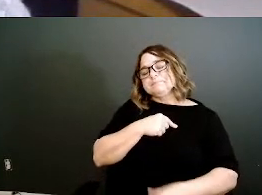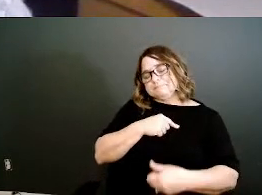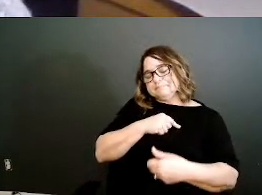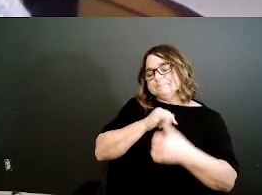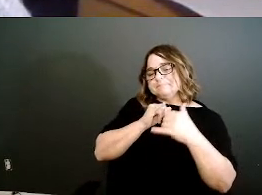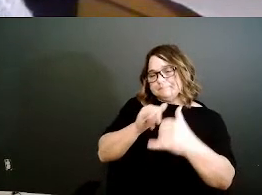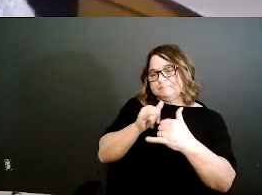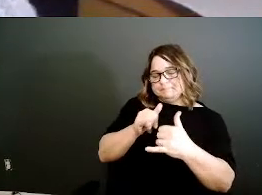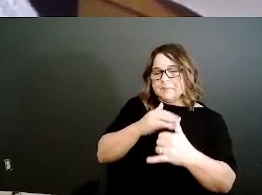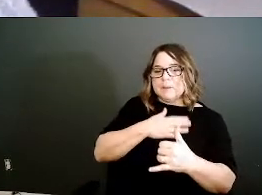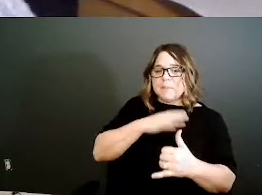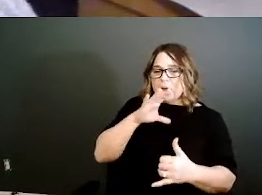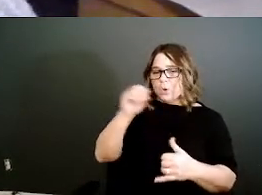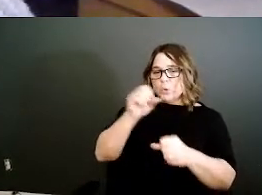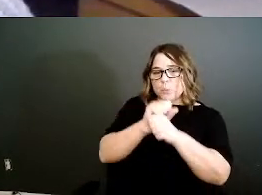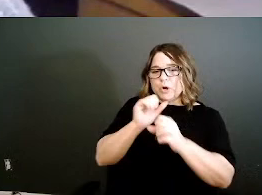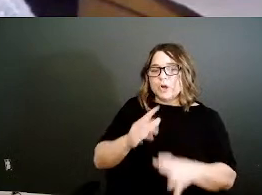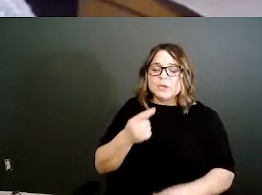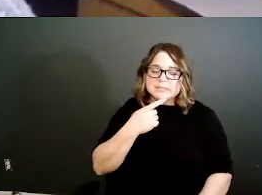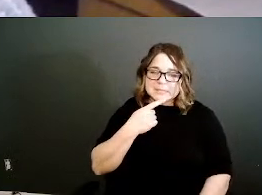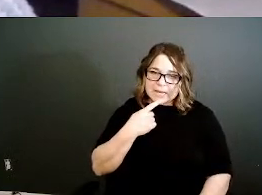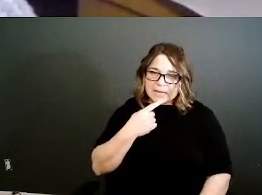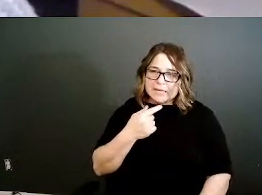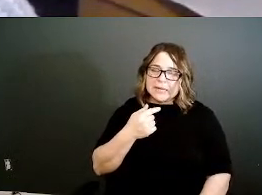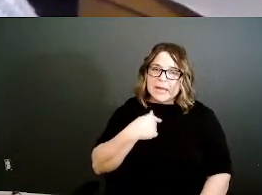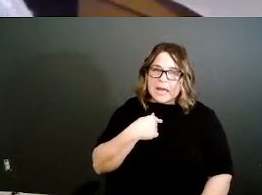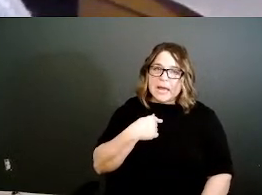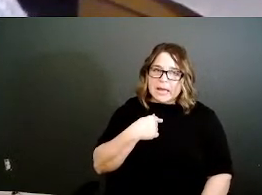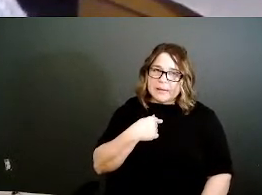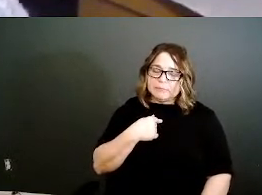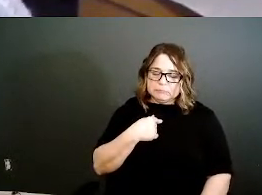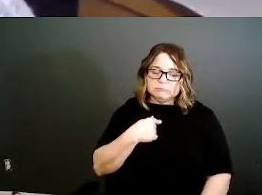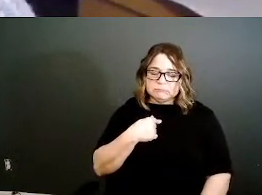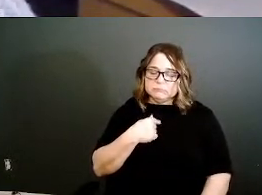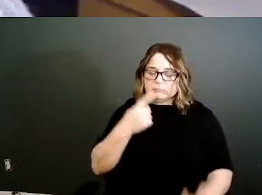YOURSELF, COUNCIL PRESIDENT, AND COUNCIL MEMBER PALMISANO, THE BUDGET CHAIR.